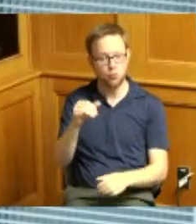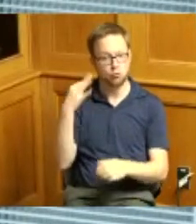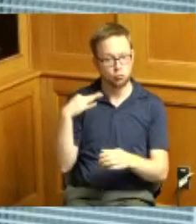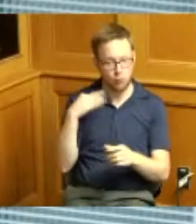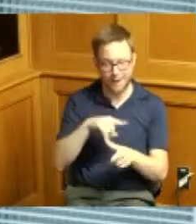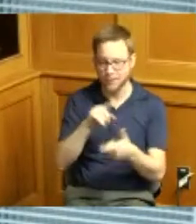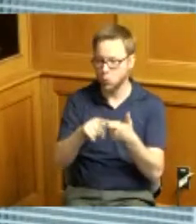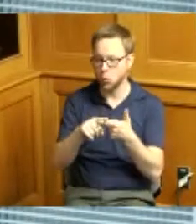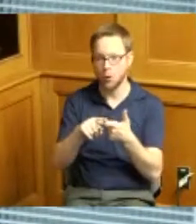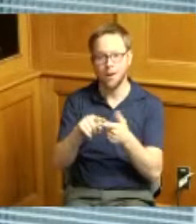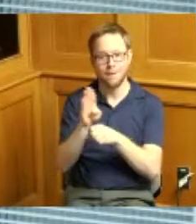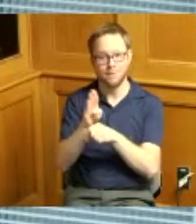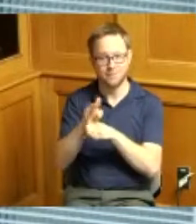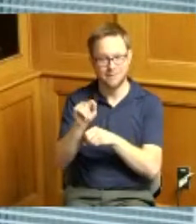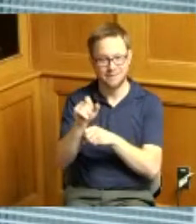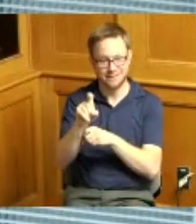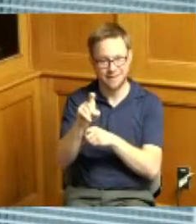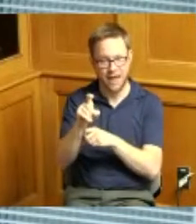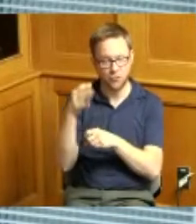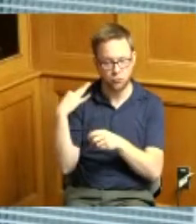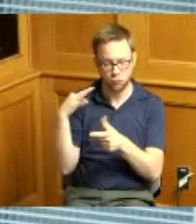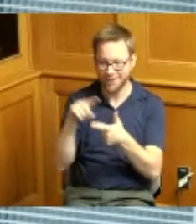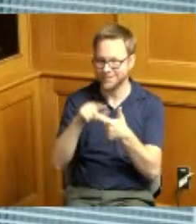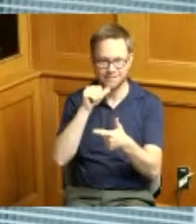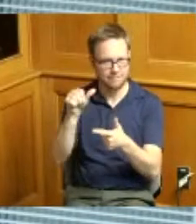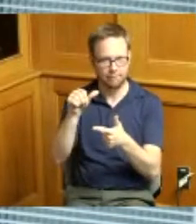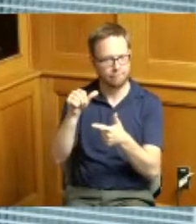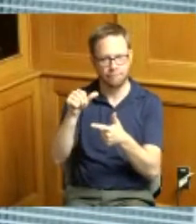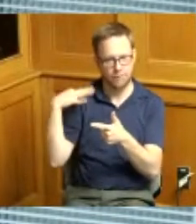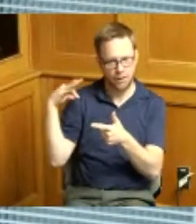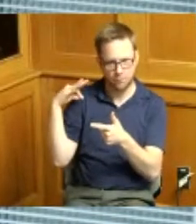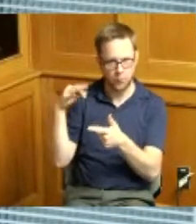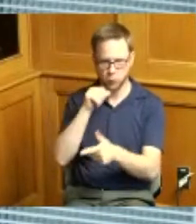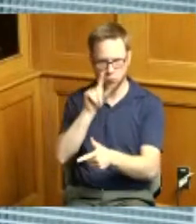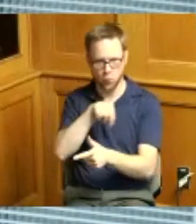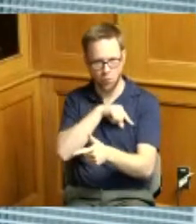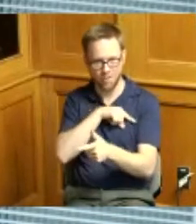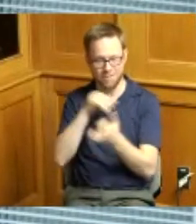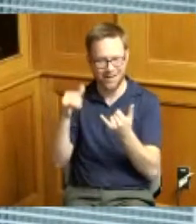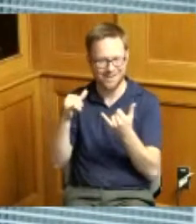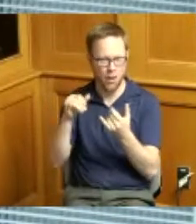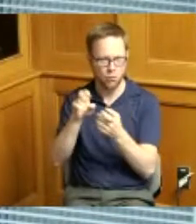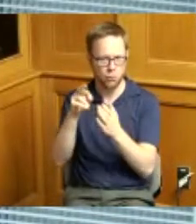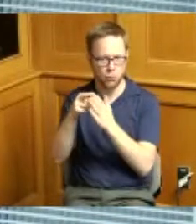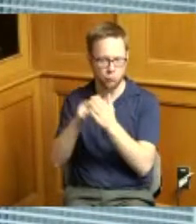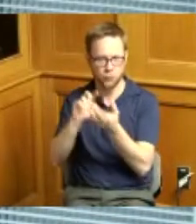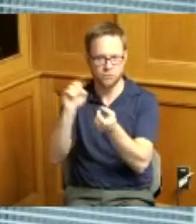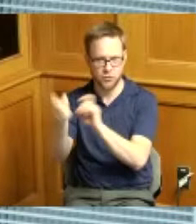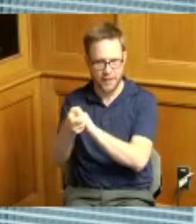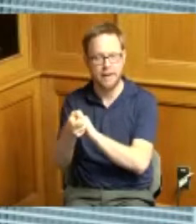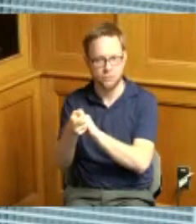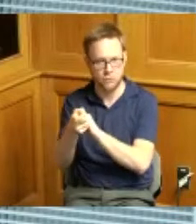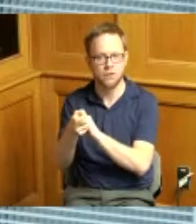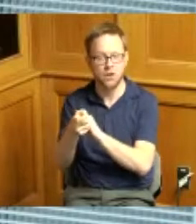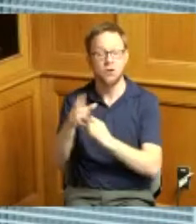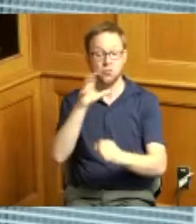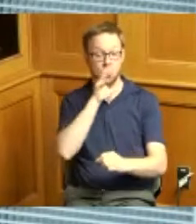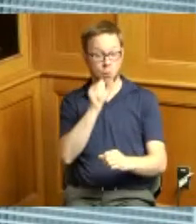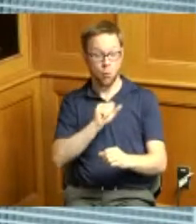amount to just under 13 of revenues that an older levy as a renewal is able to still maintain